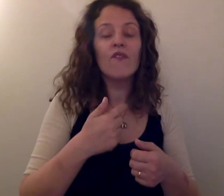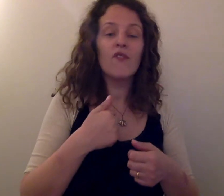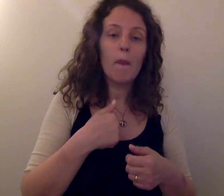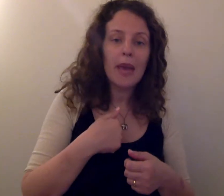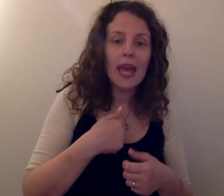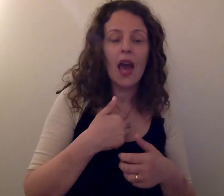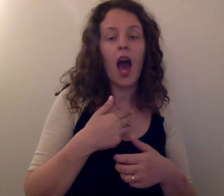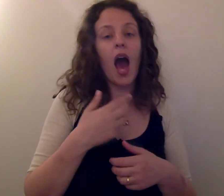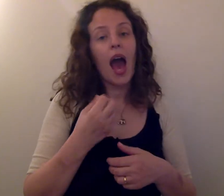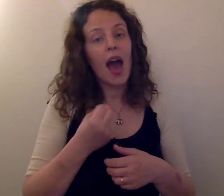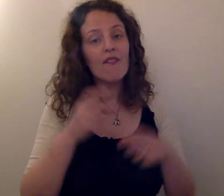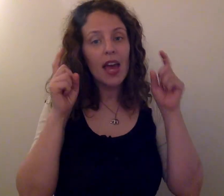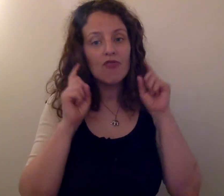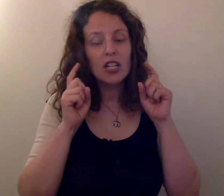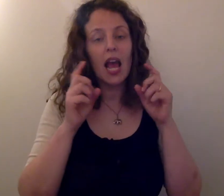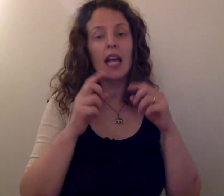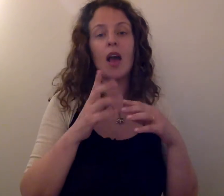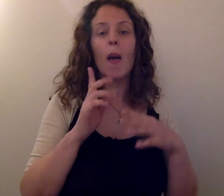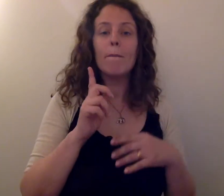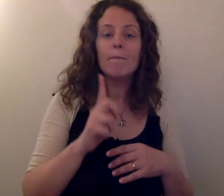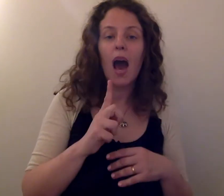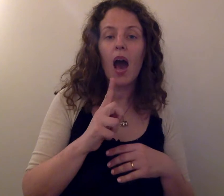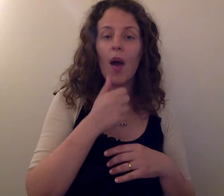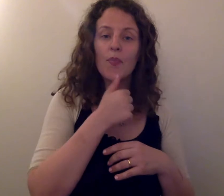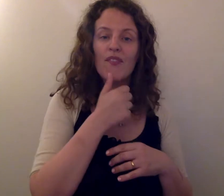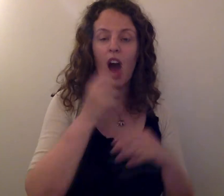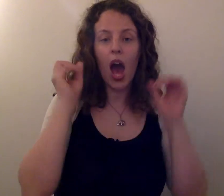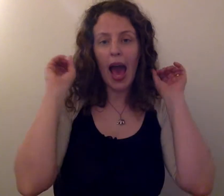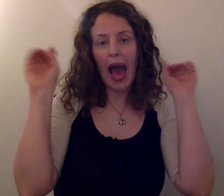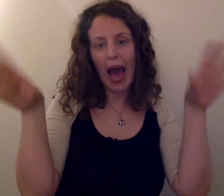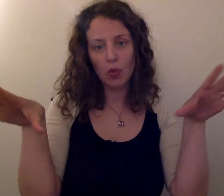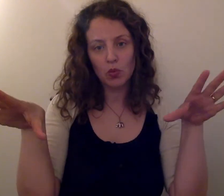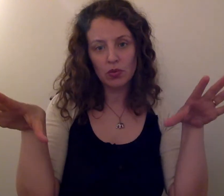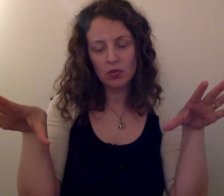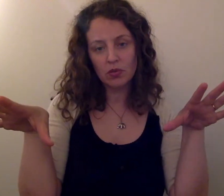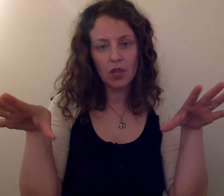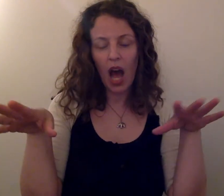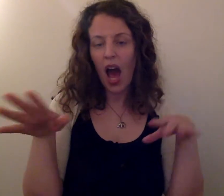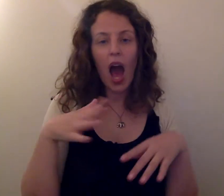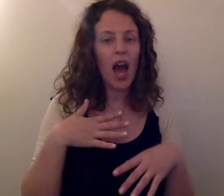But for me, I have hearing aids but I prefer them out.